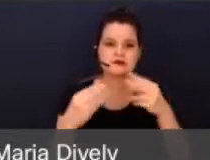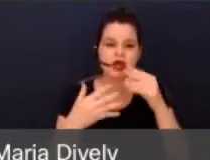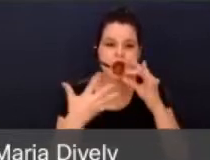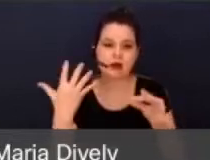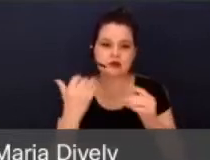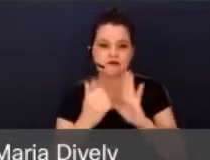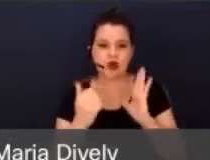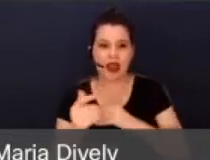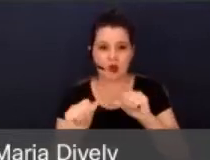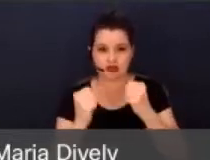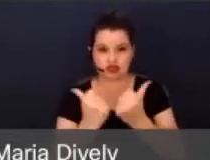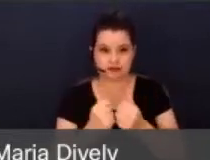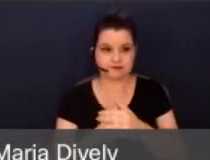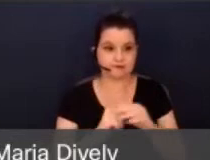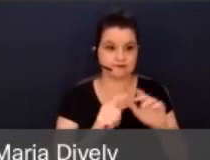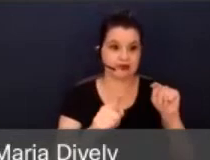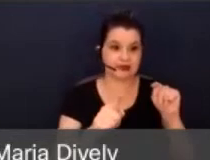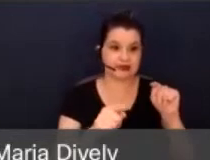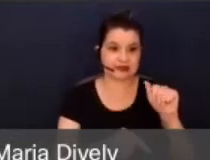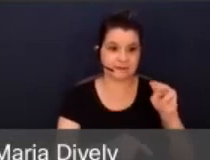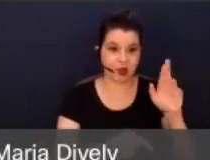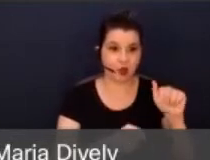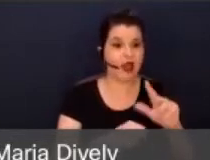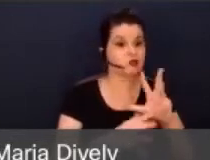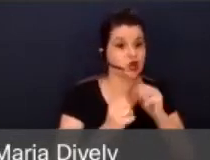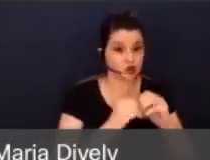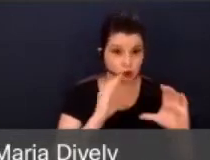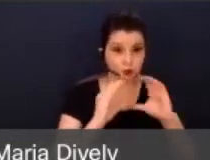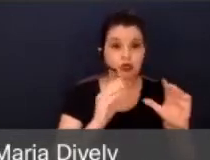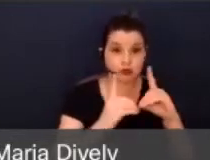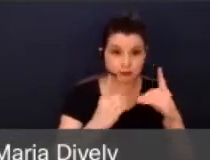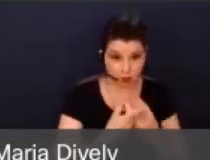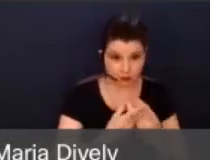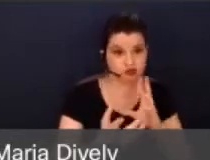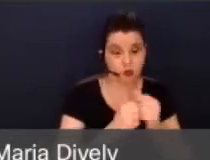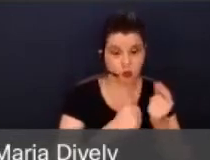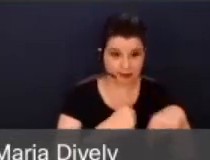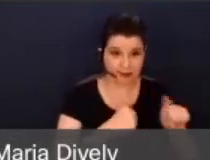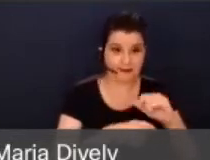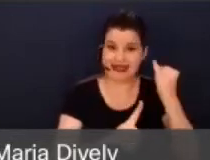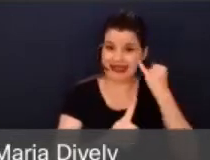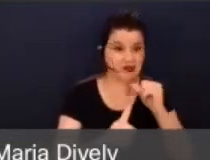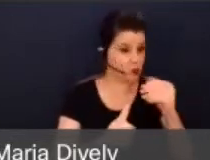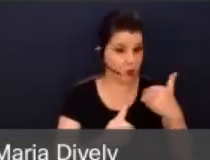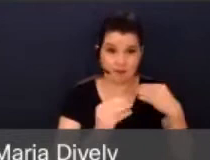those slide options for our agency? I would talk to your communications department and if they don't have more than that,